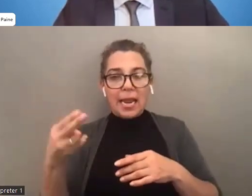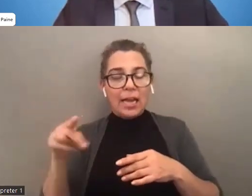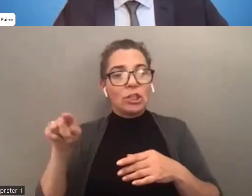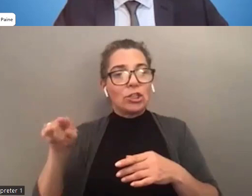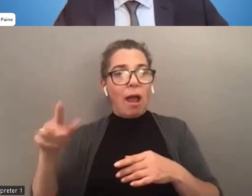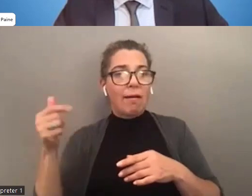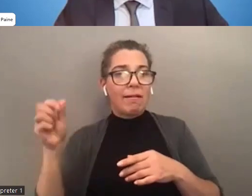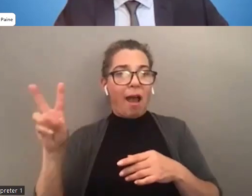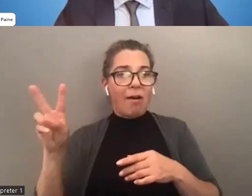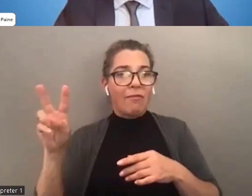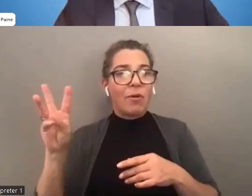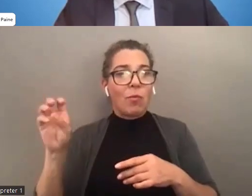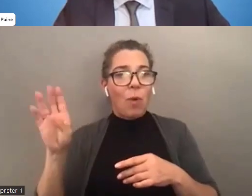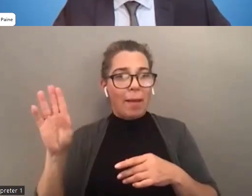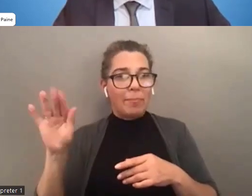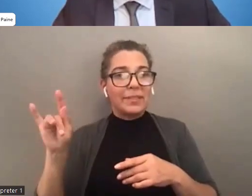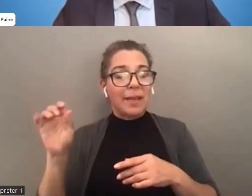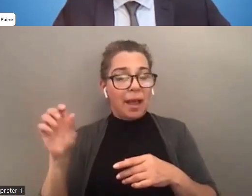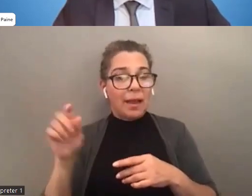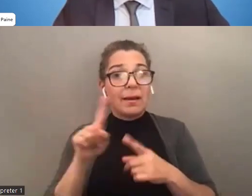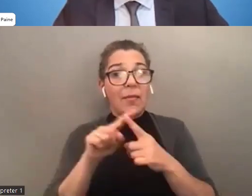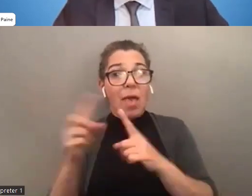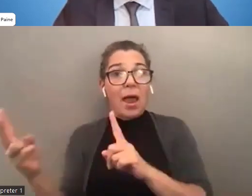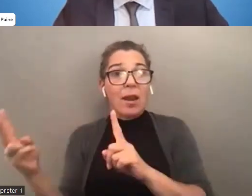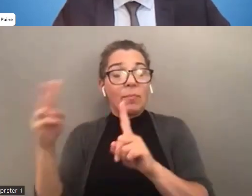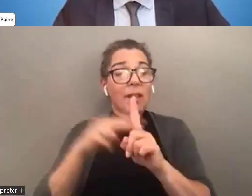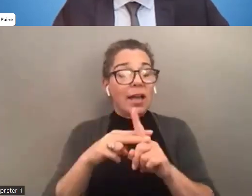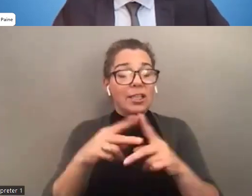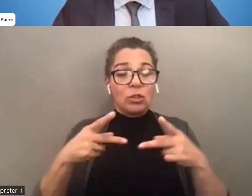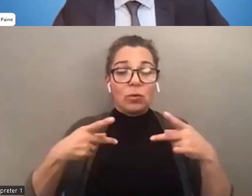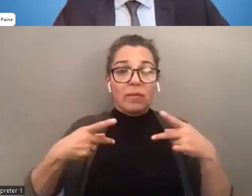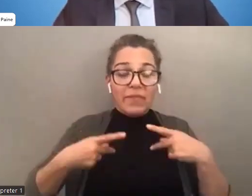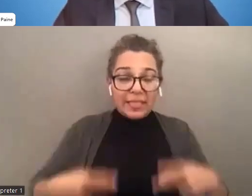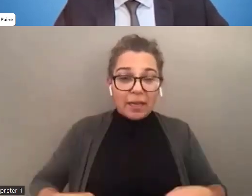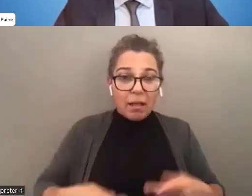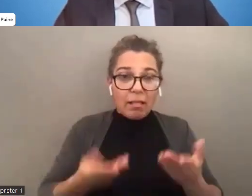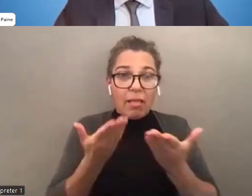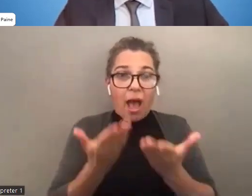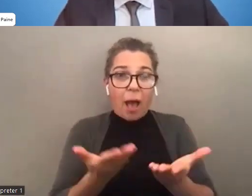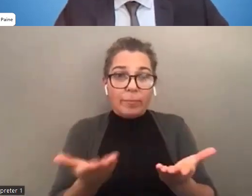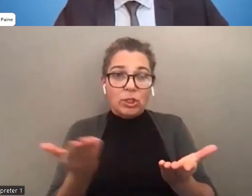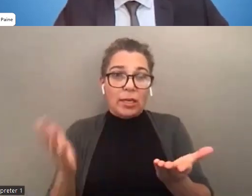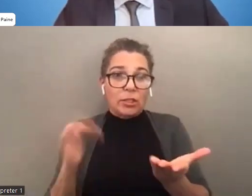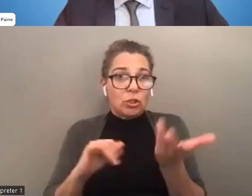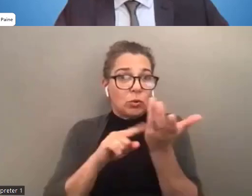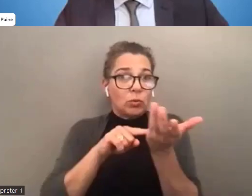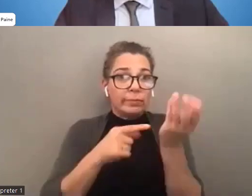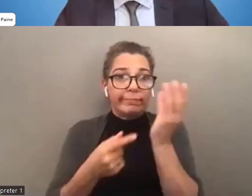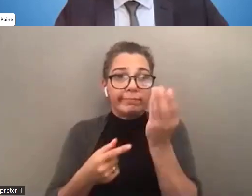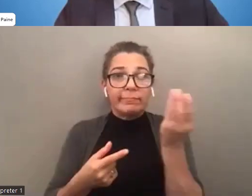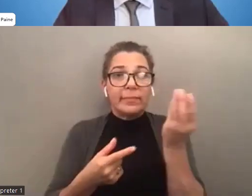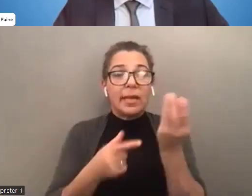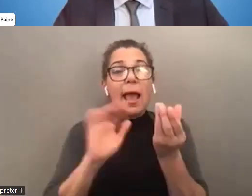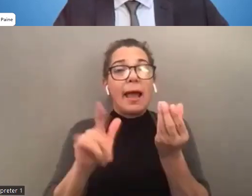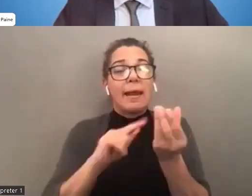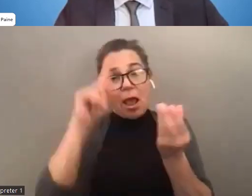And those also apply to sort of physical objects and have certain expectations in there